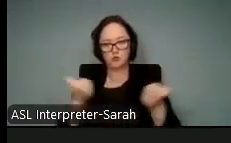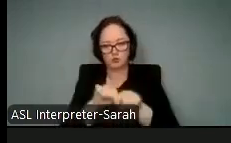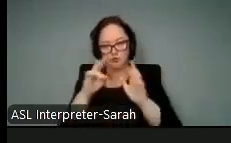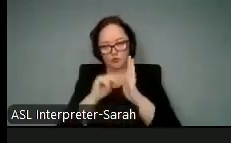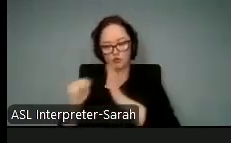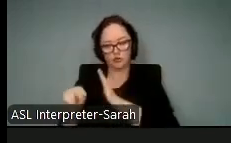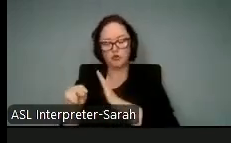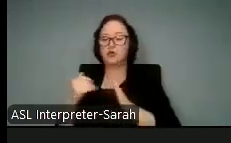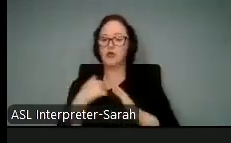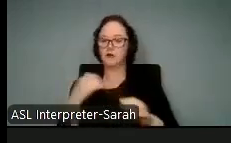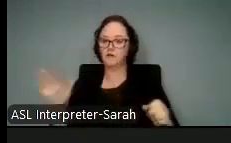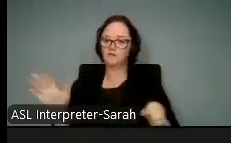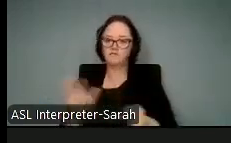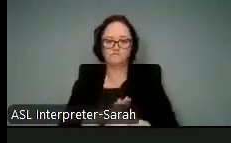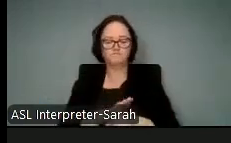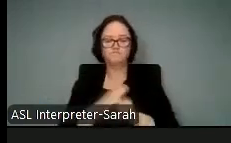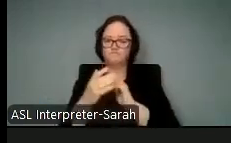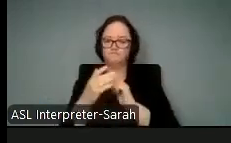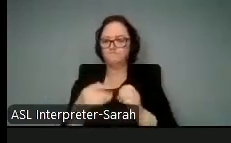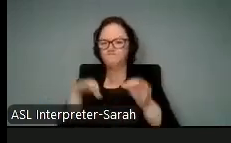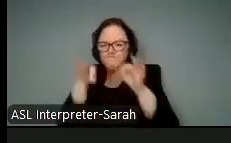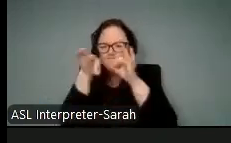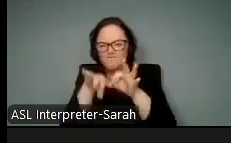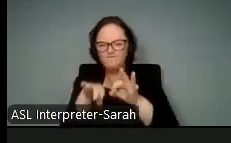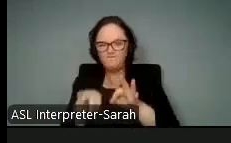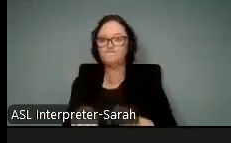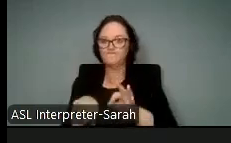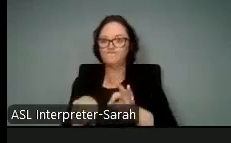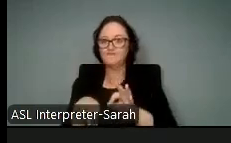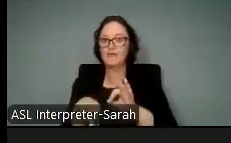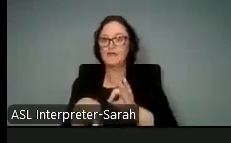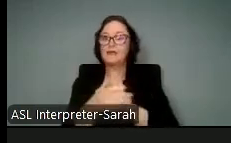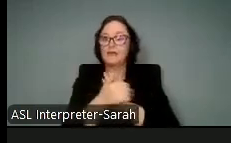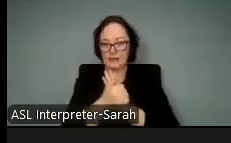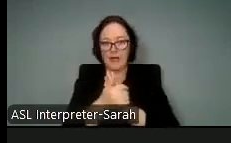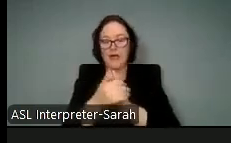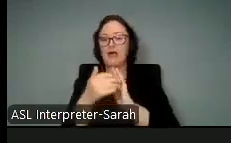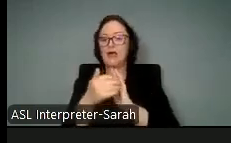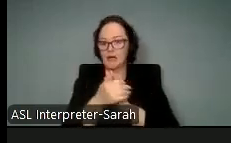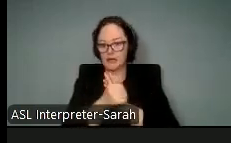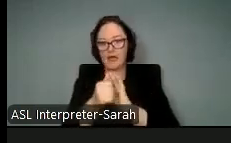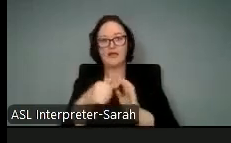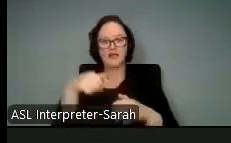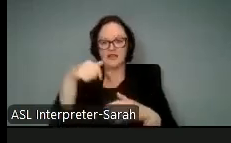both in text and interactive built into it, so it's really good for people who might not have a visual impairment